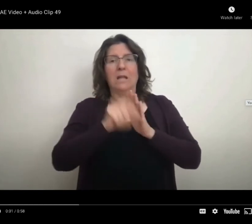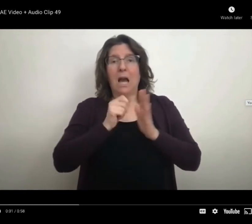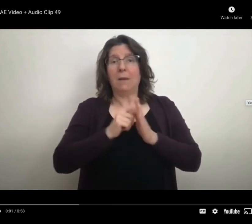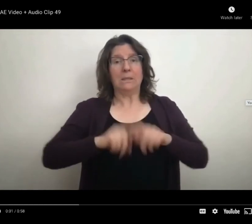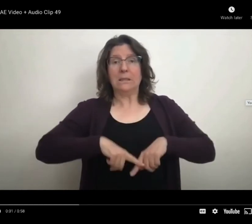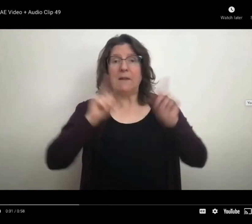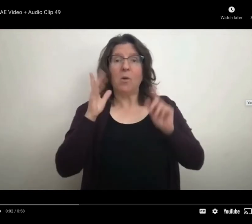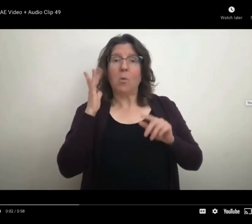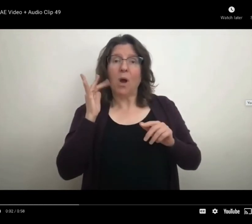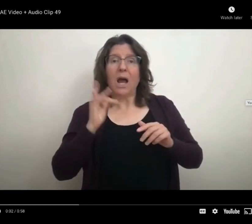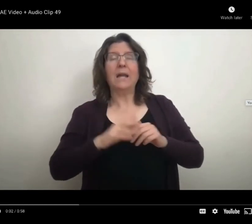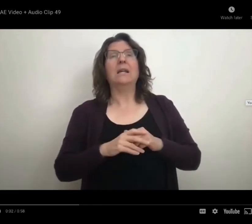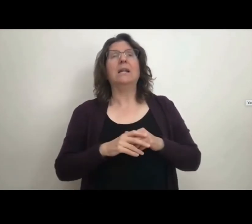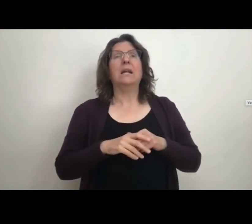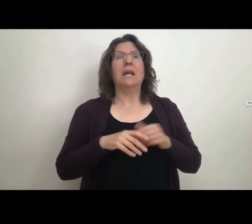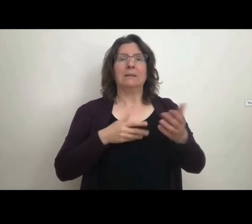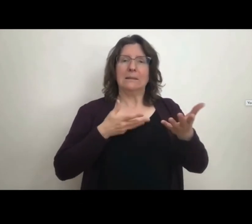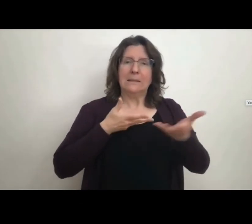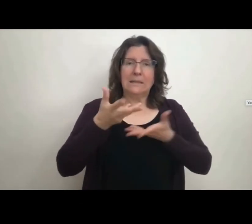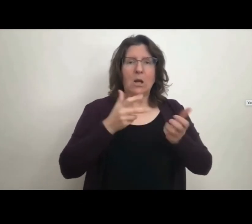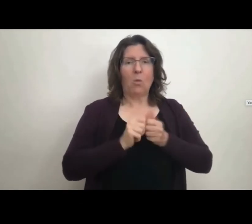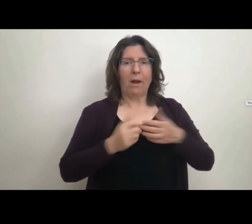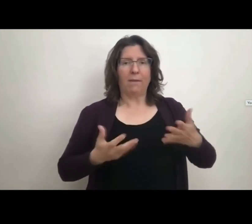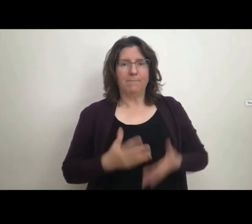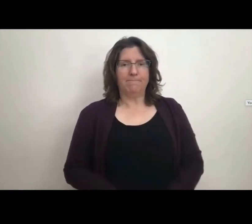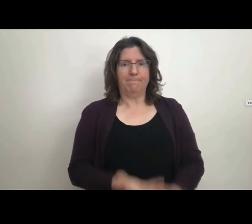"Apple Time" was quite different because it was